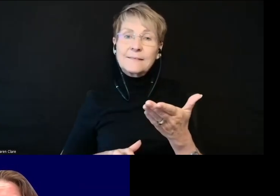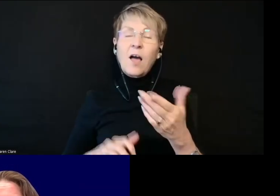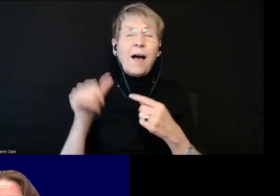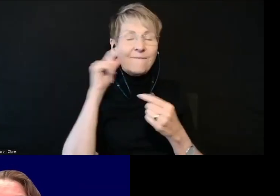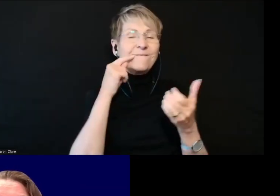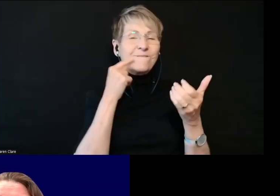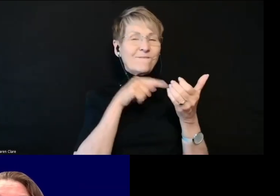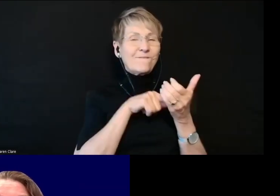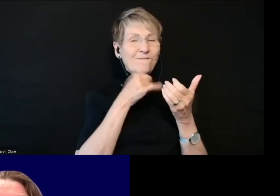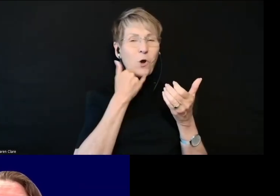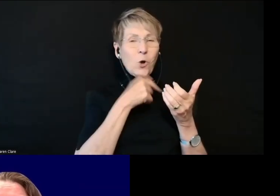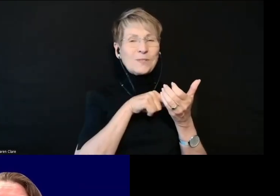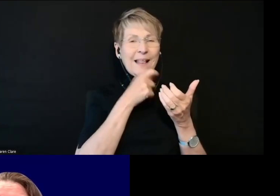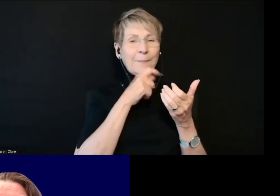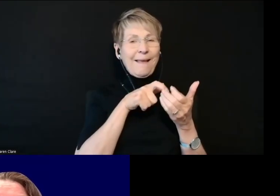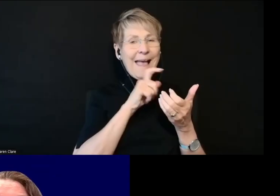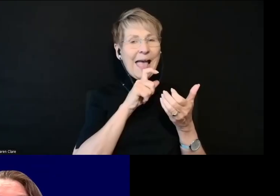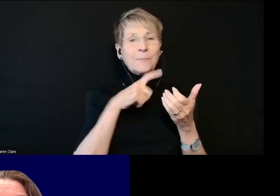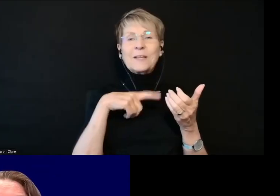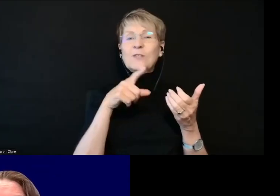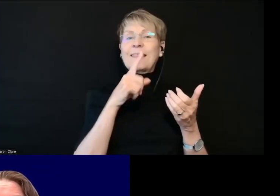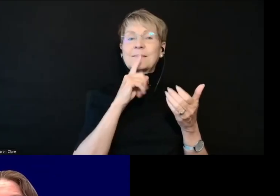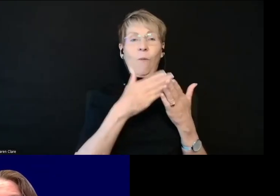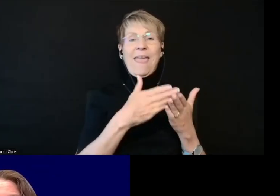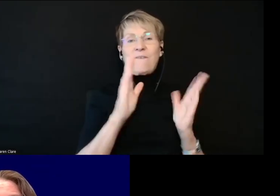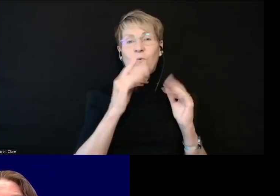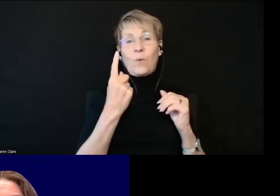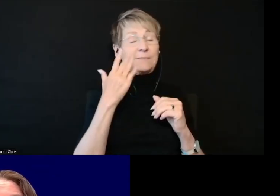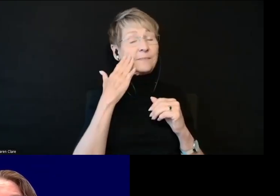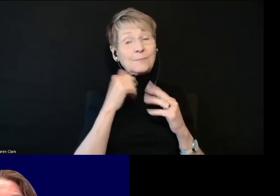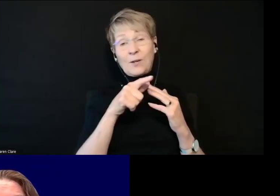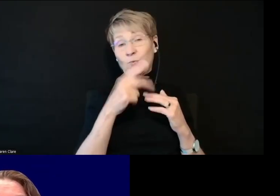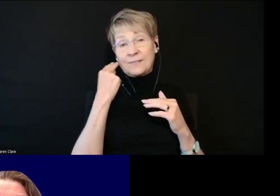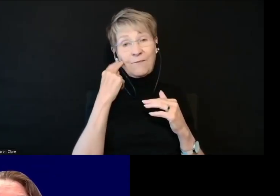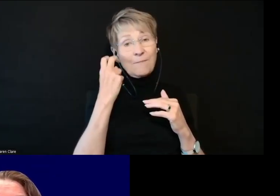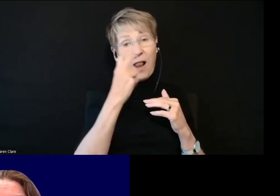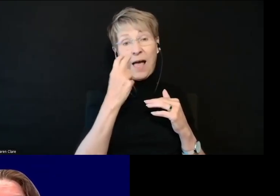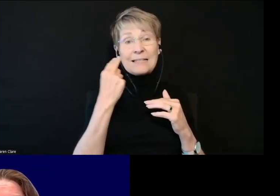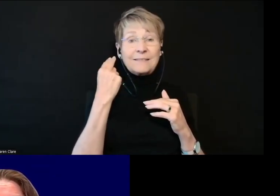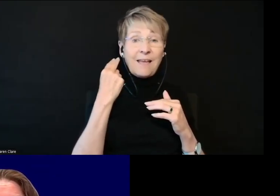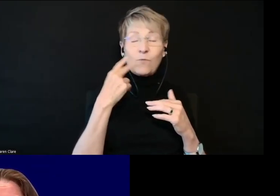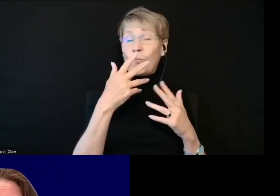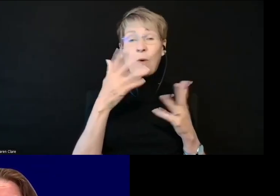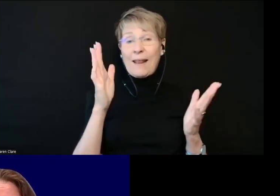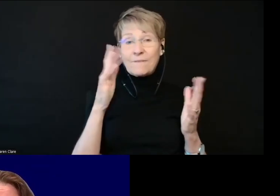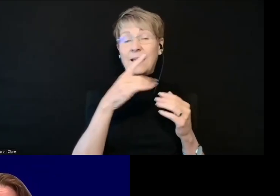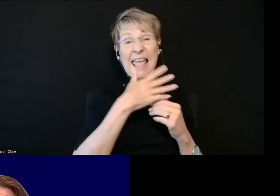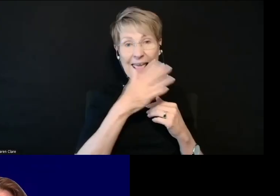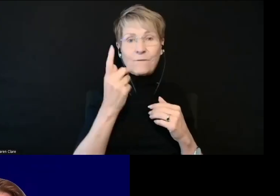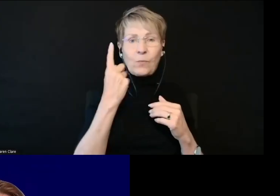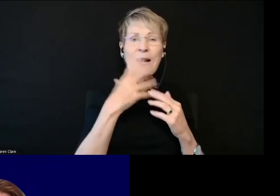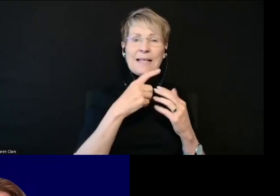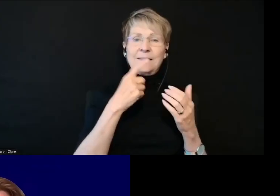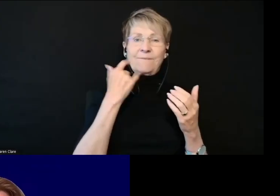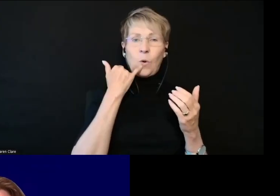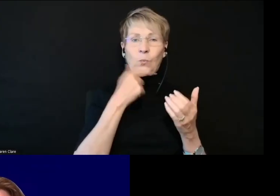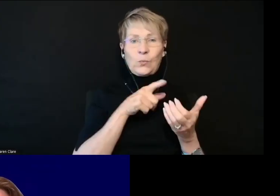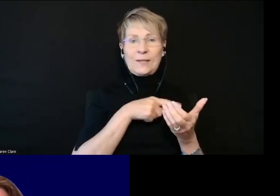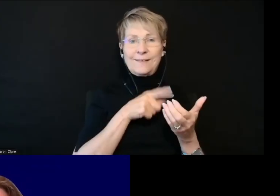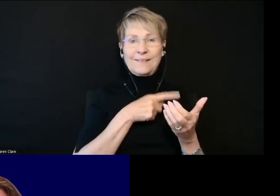they are considered to be mainstream and I do think sometimes that these are test cases as well,